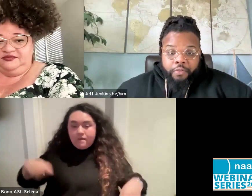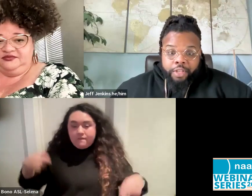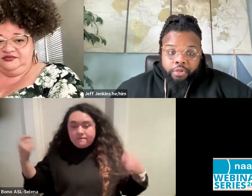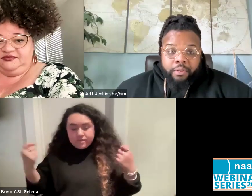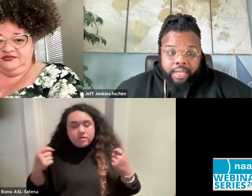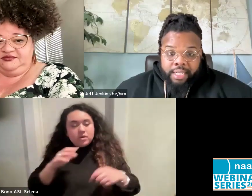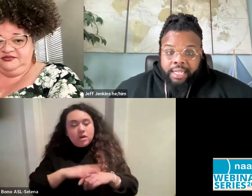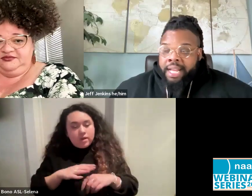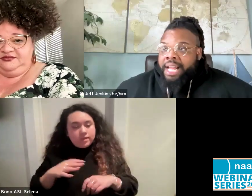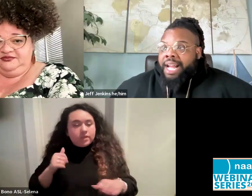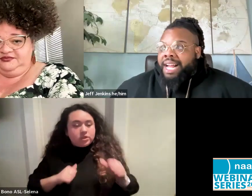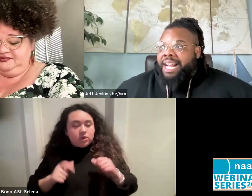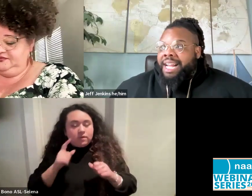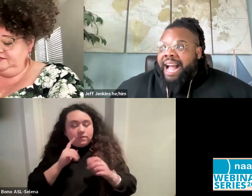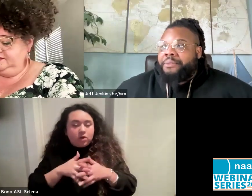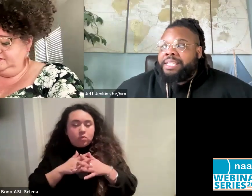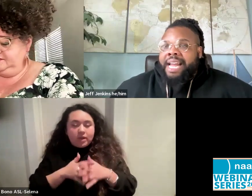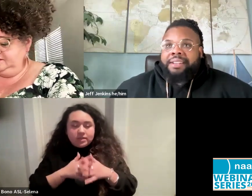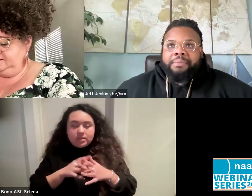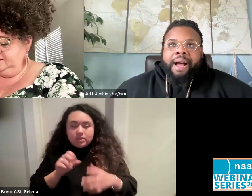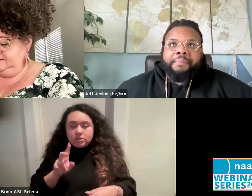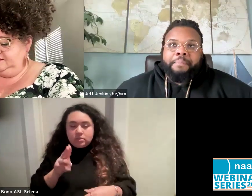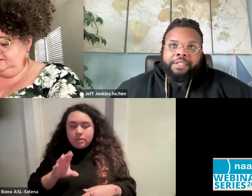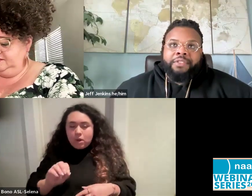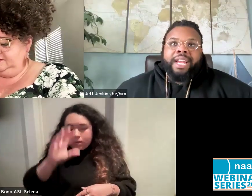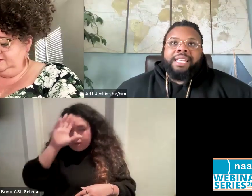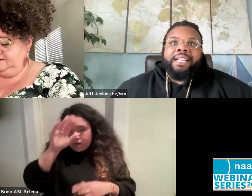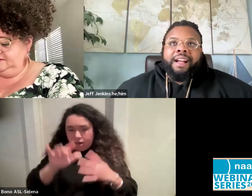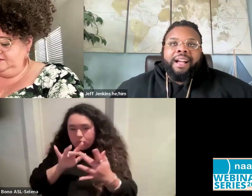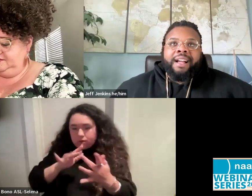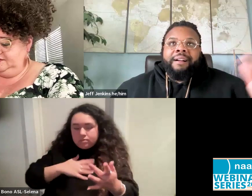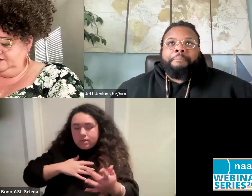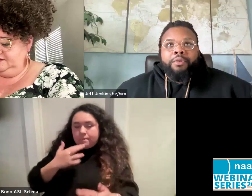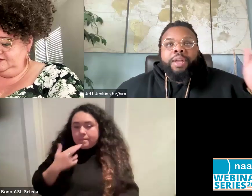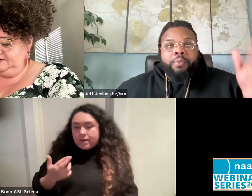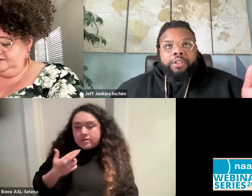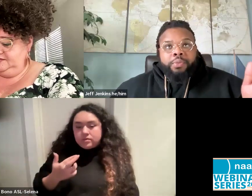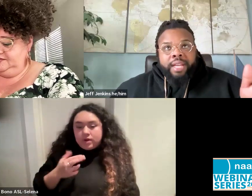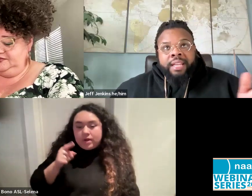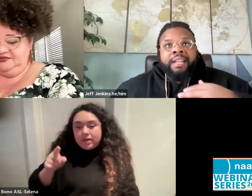for the sumo wrestling, a guy reached out to my best friend who he works with